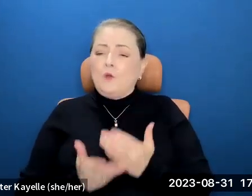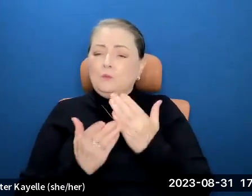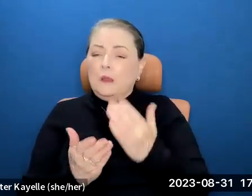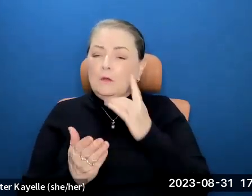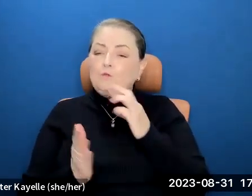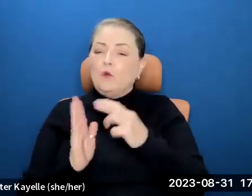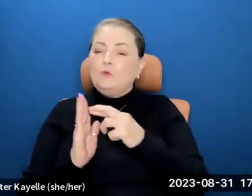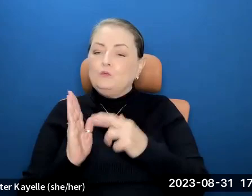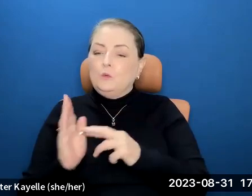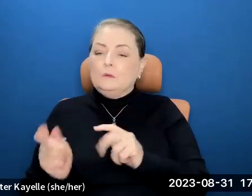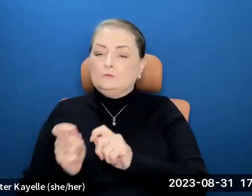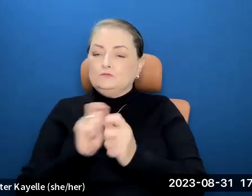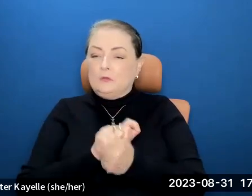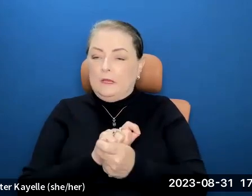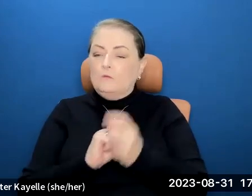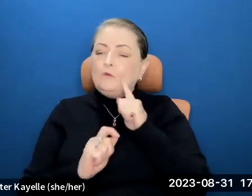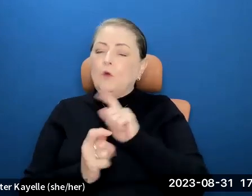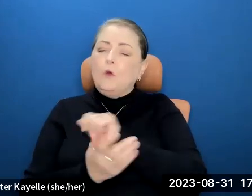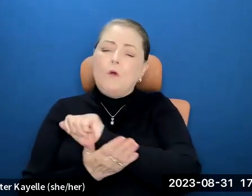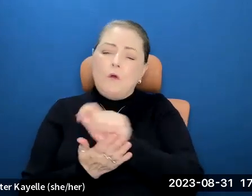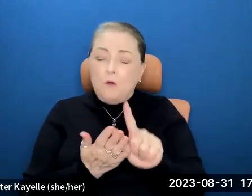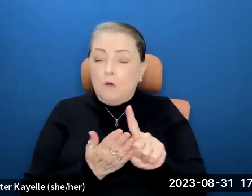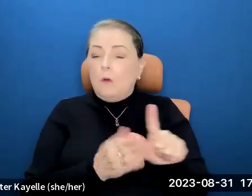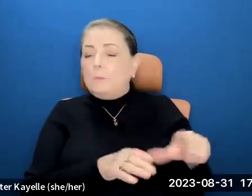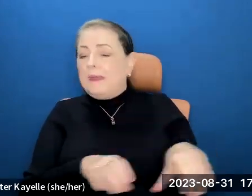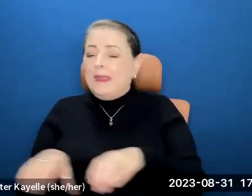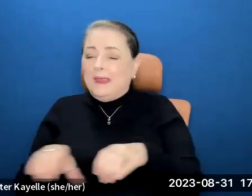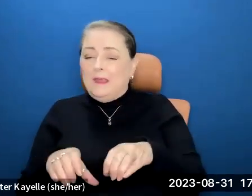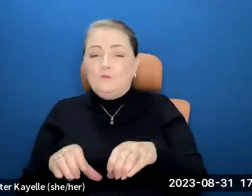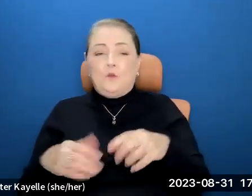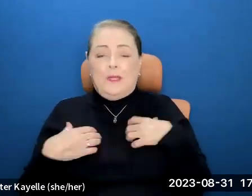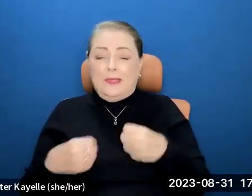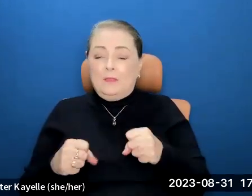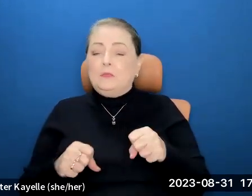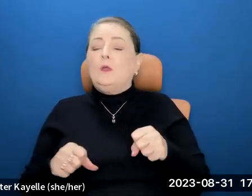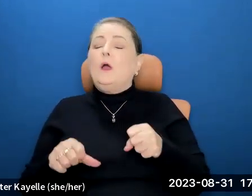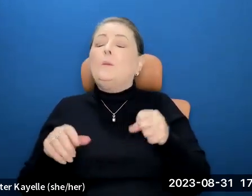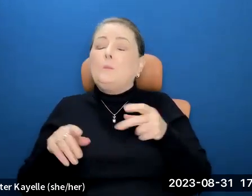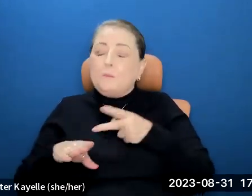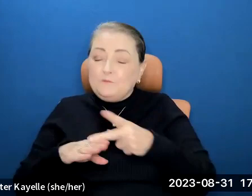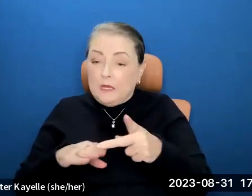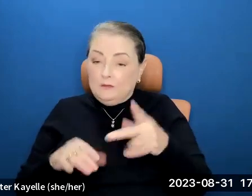change for all Behavioral Health Professions as we defined it earlier in this presentation we are